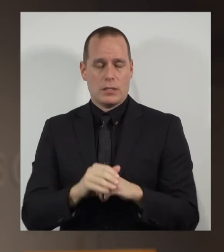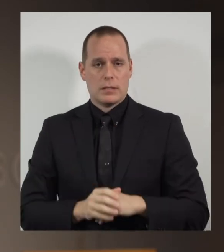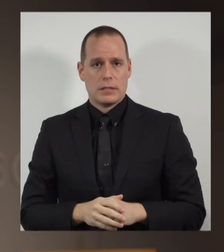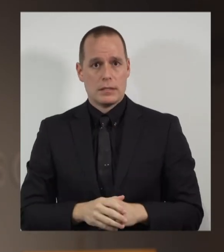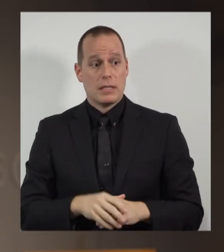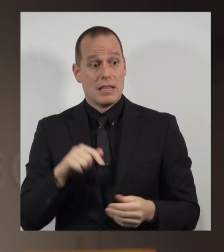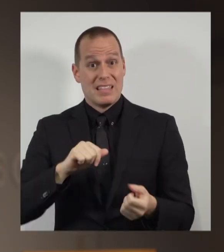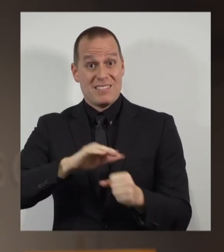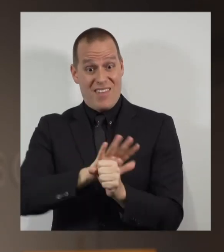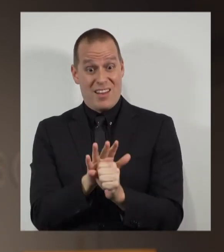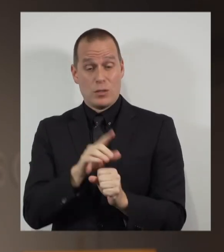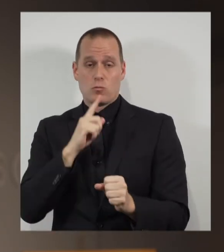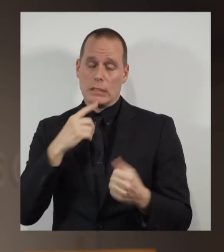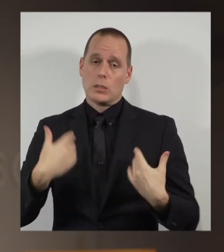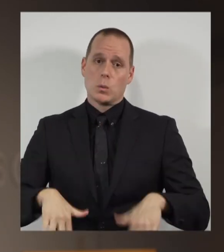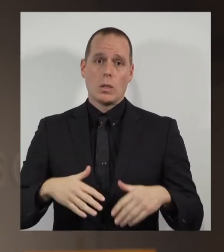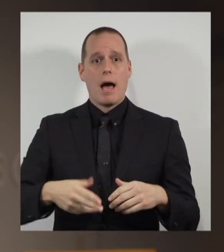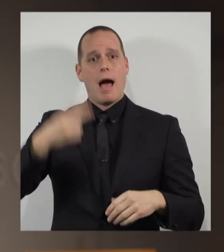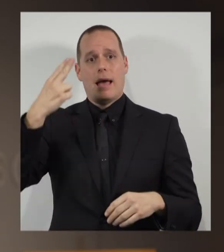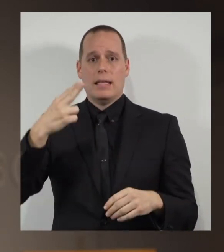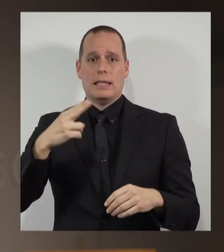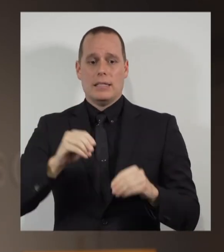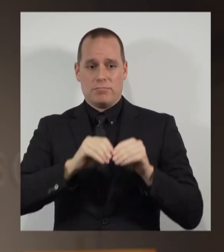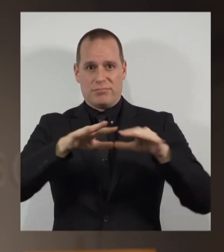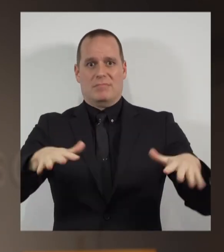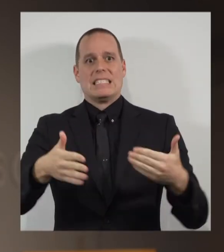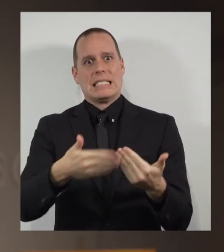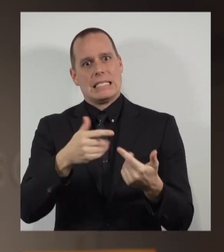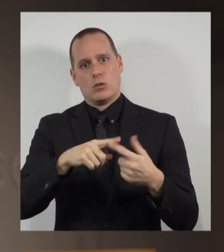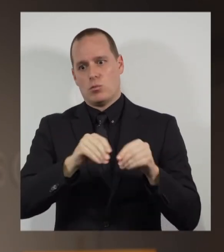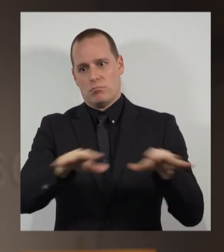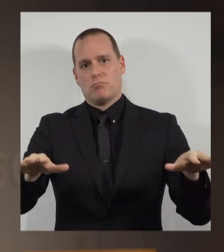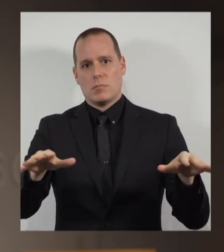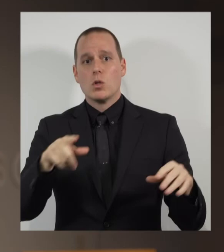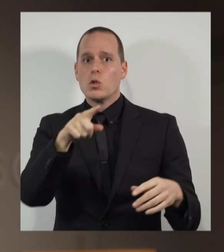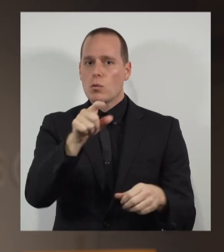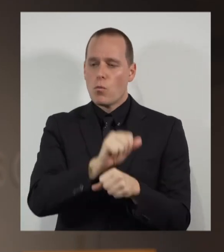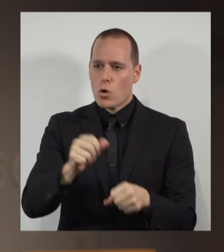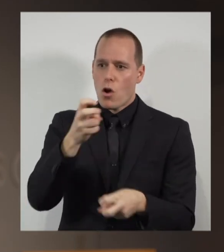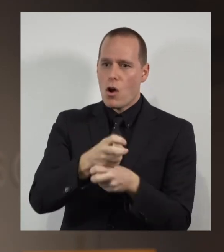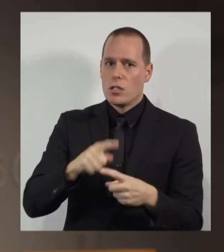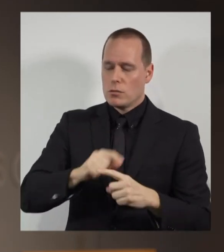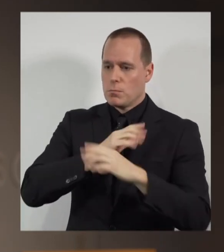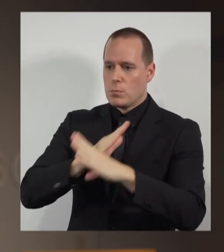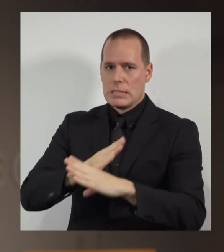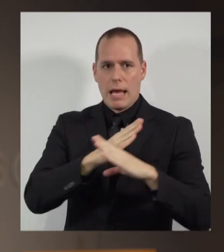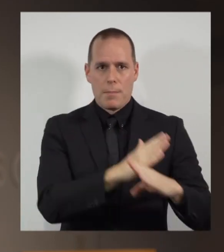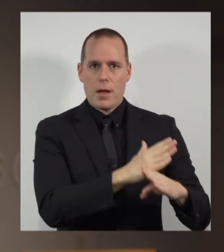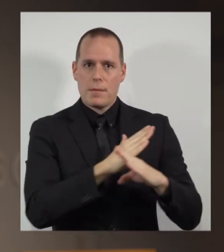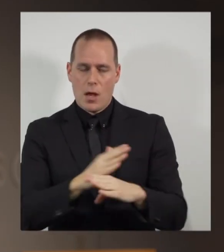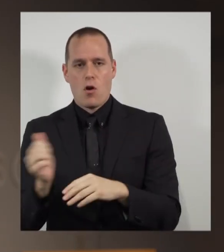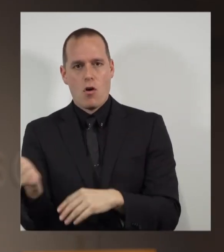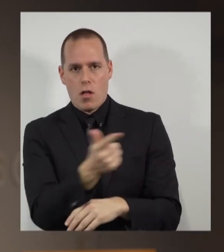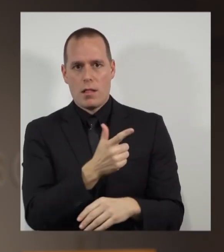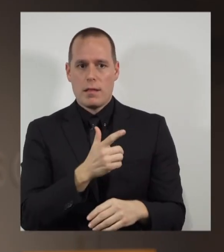This is a highly contagious virus and you all have worked diligently to protect patients and residents, as well as your colleagues.